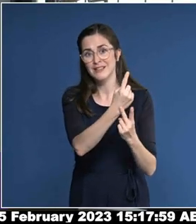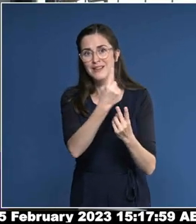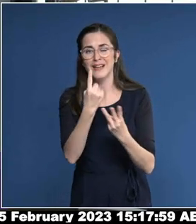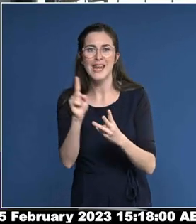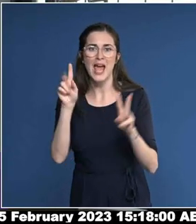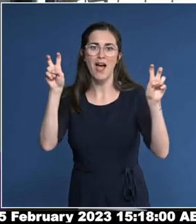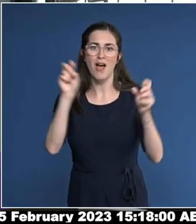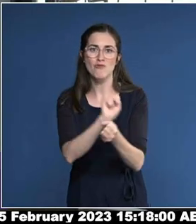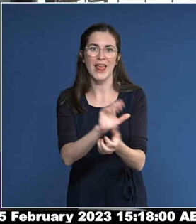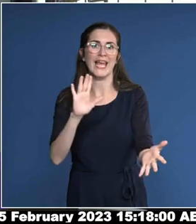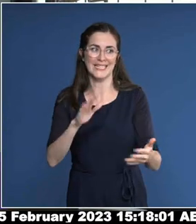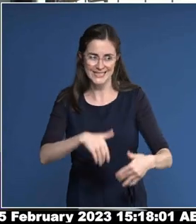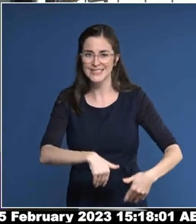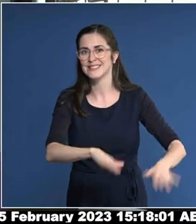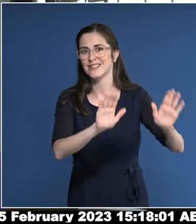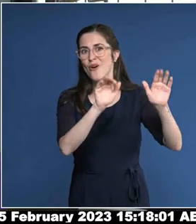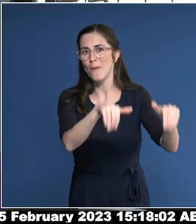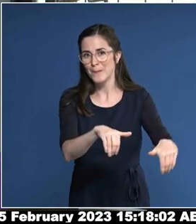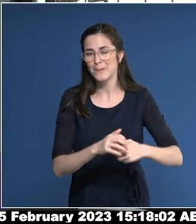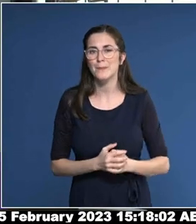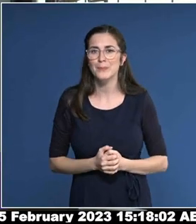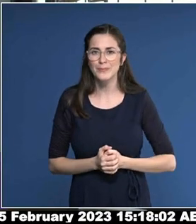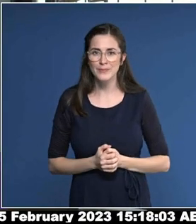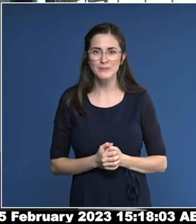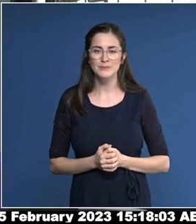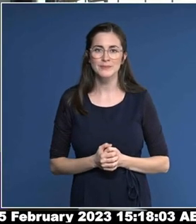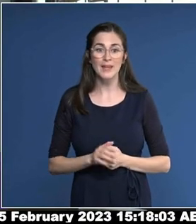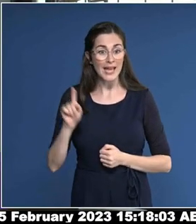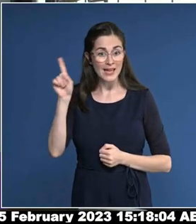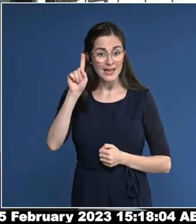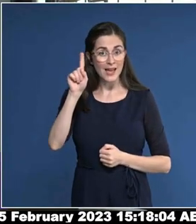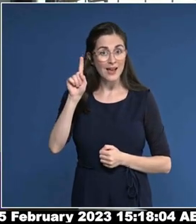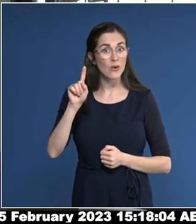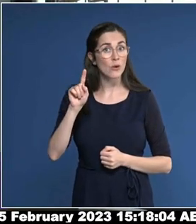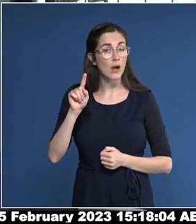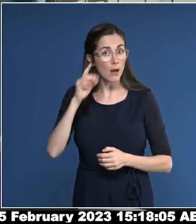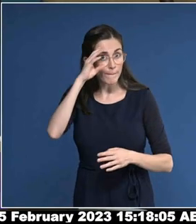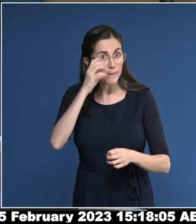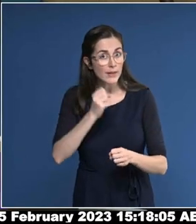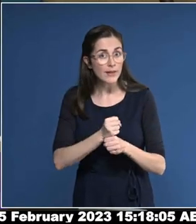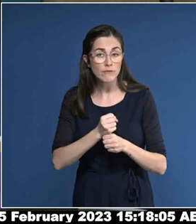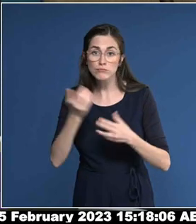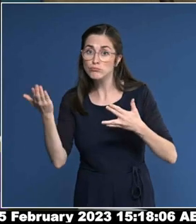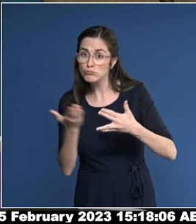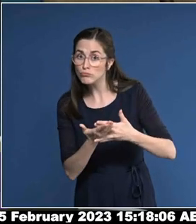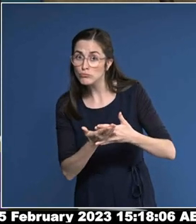Thank you. CHAIR: We will now, I think, adjourn for a short while or are we going straight into the next session?